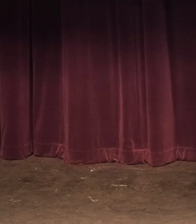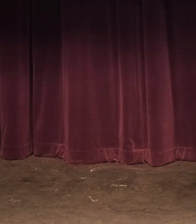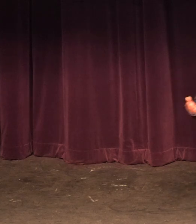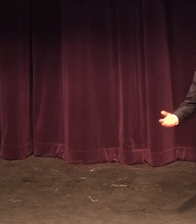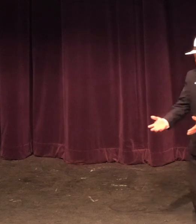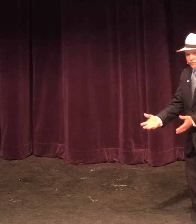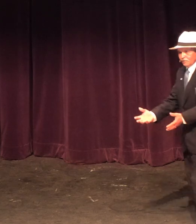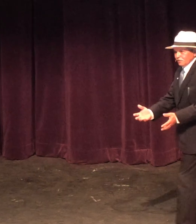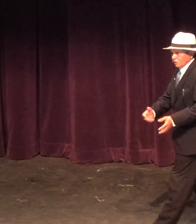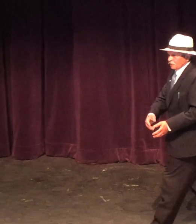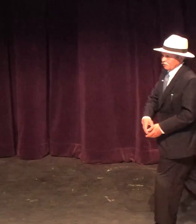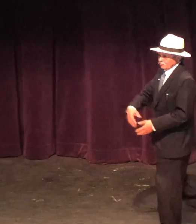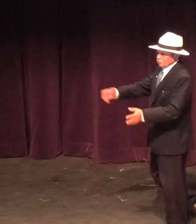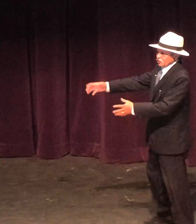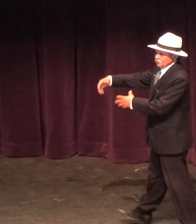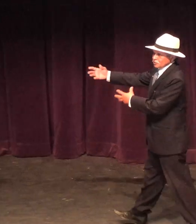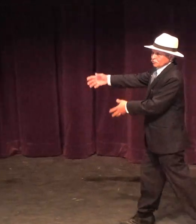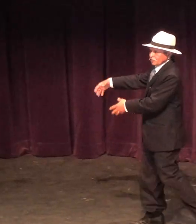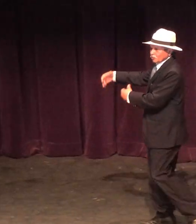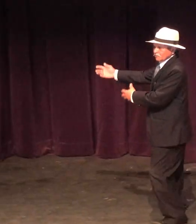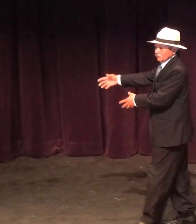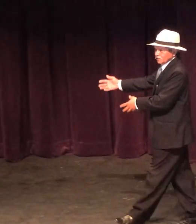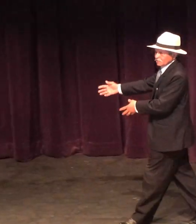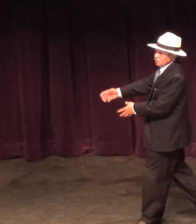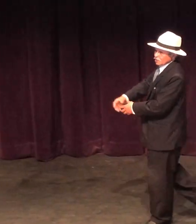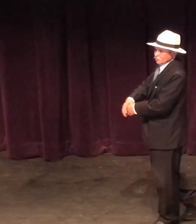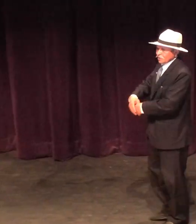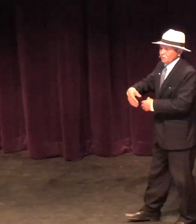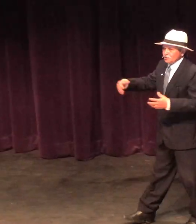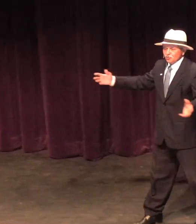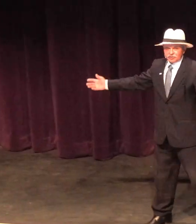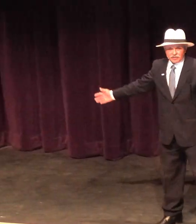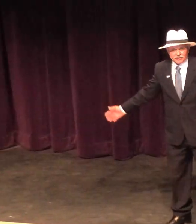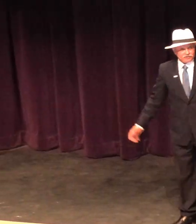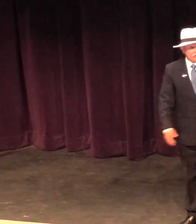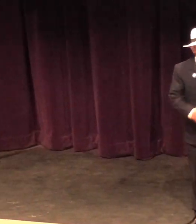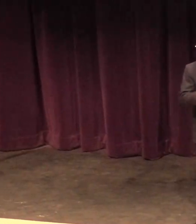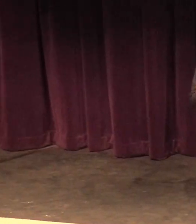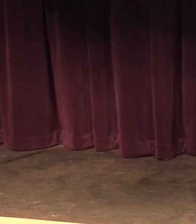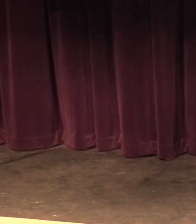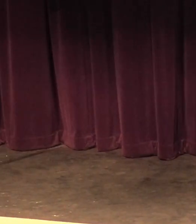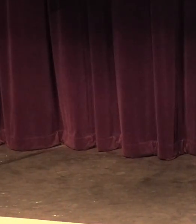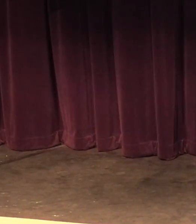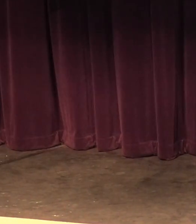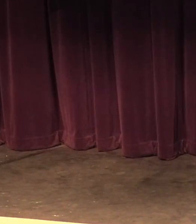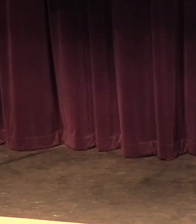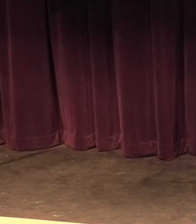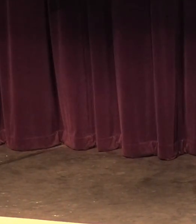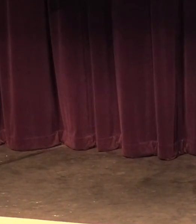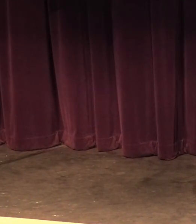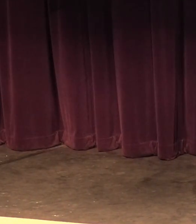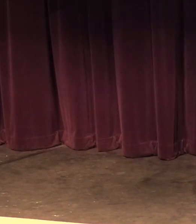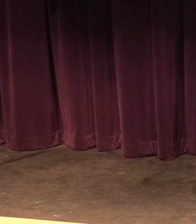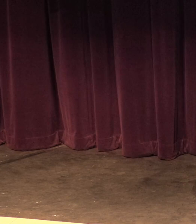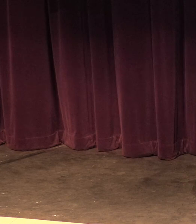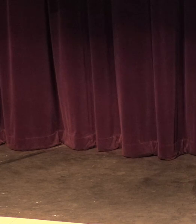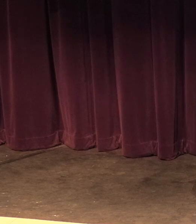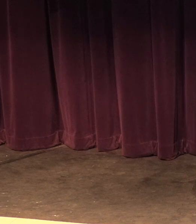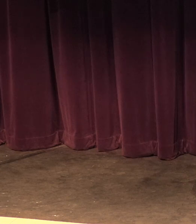was a victim feels less of a victim, feel supported. He can always file a complaint and then we can